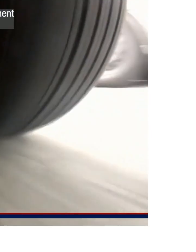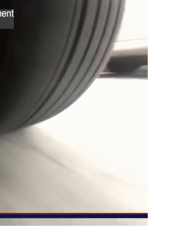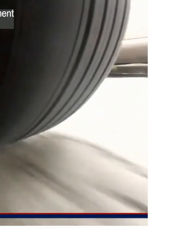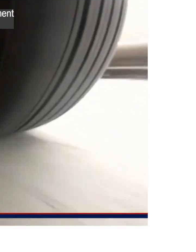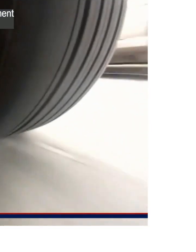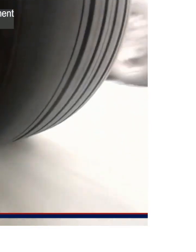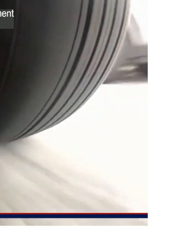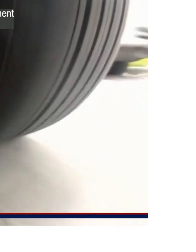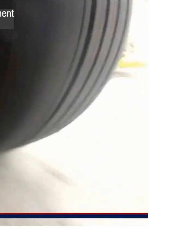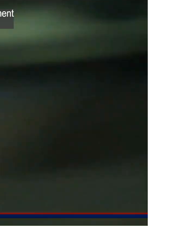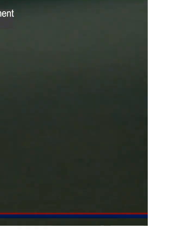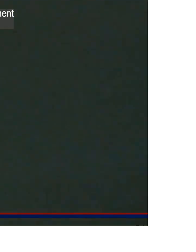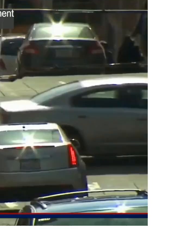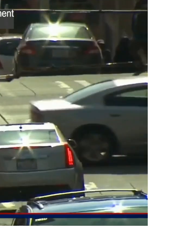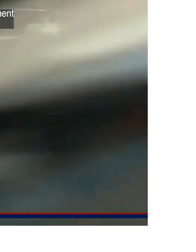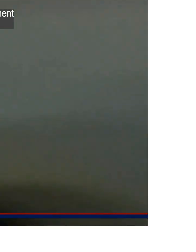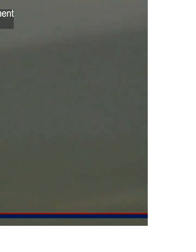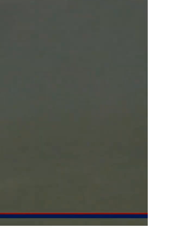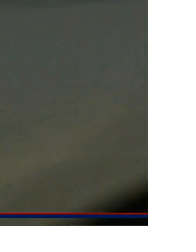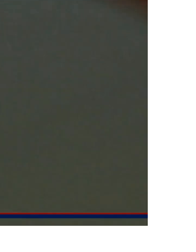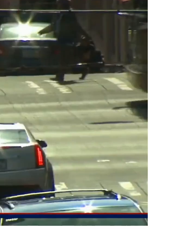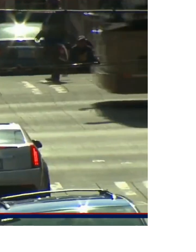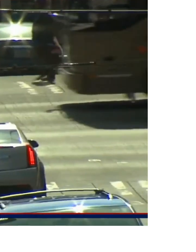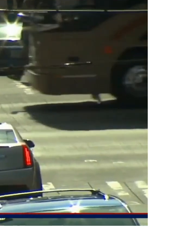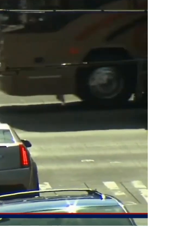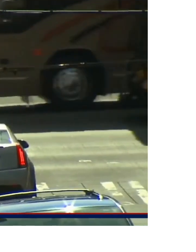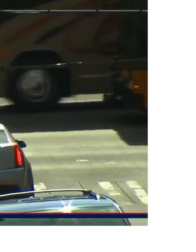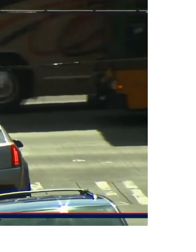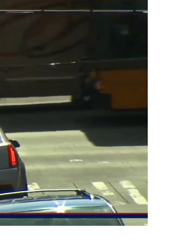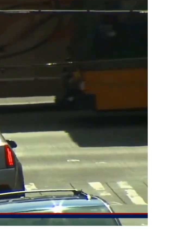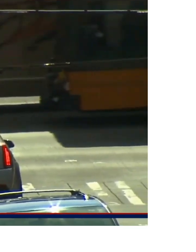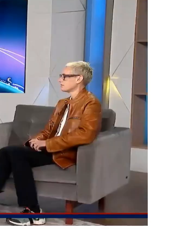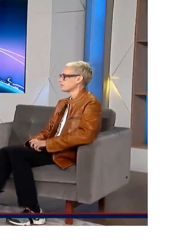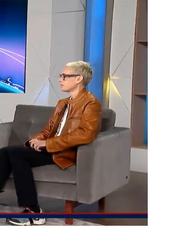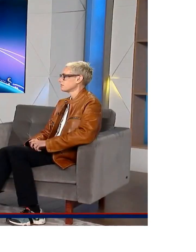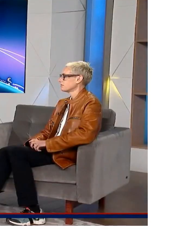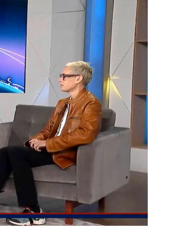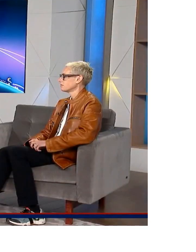making a doctor's appointment without a car, it's a daily reality for them. And in a society